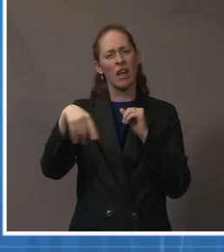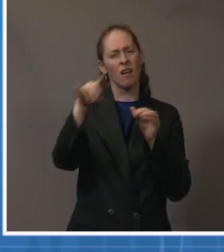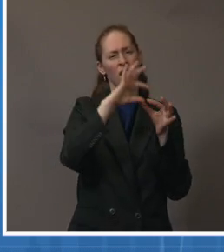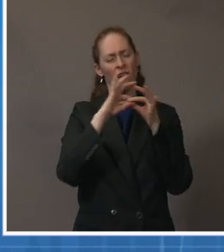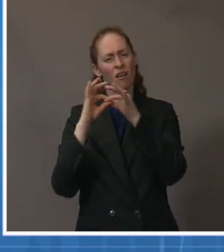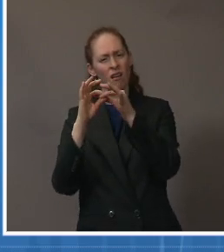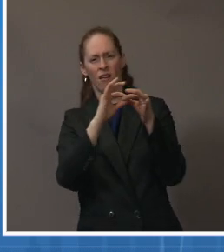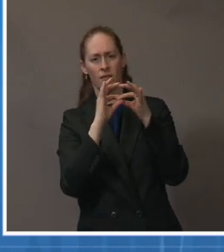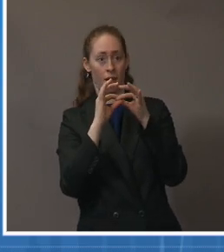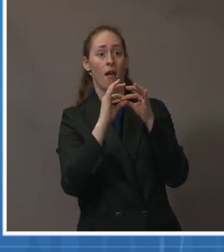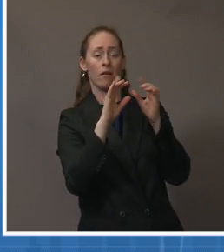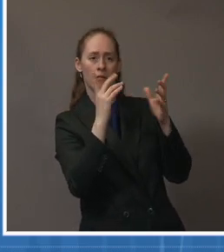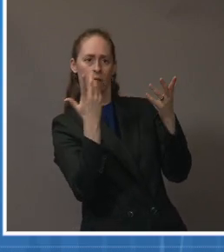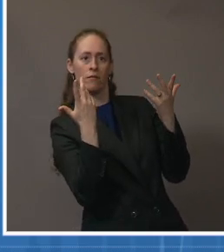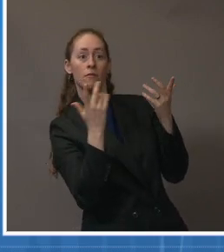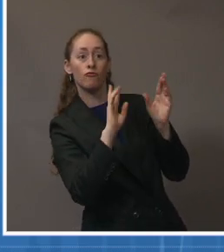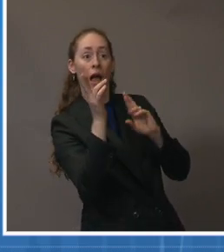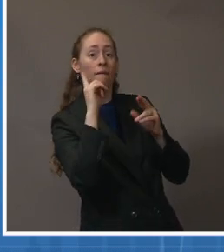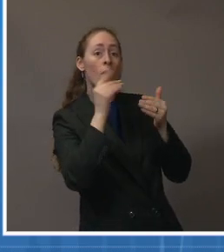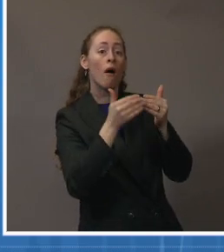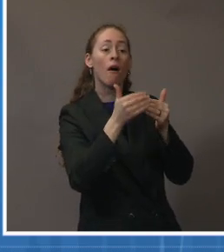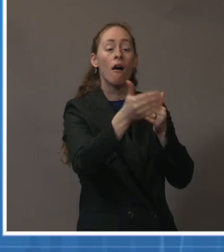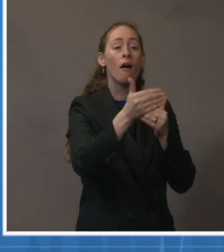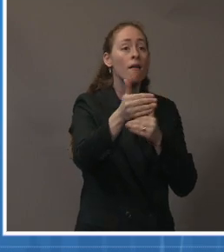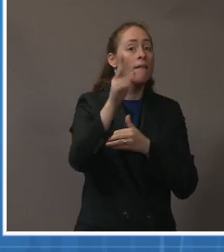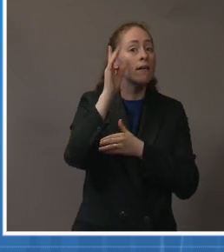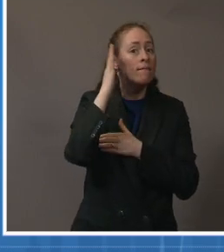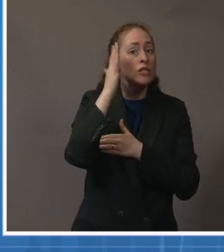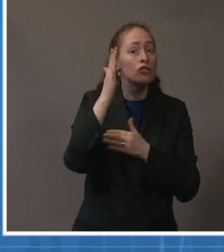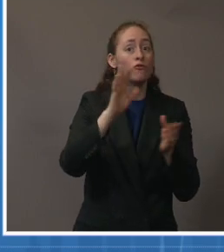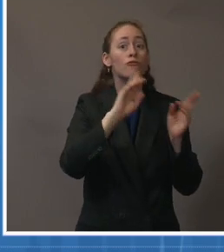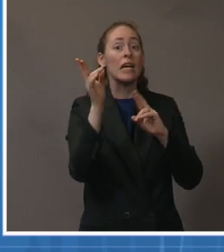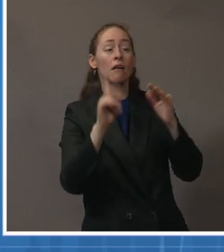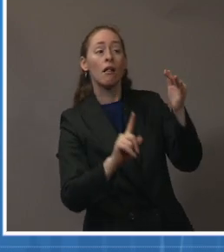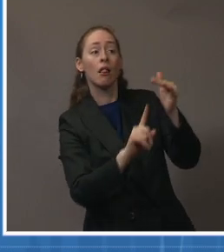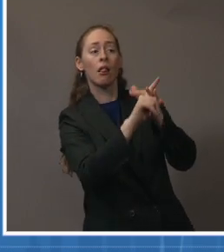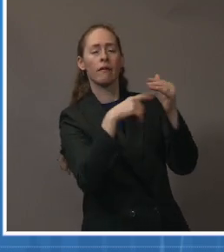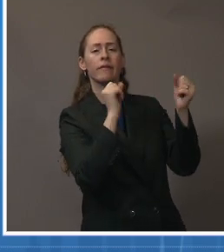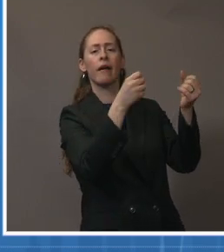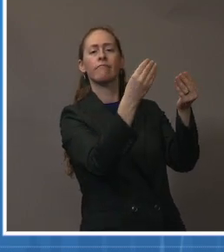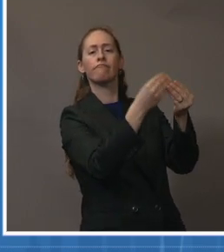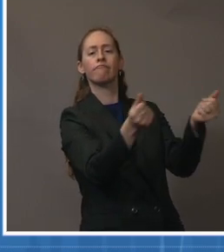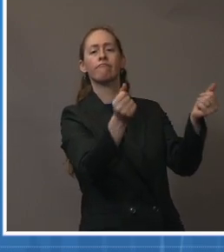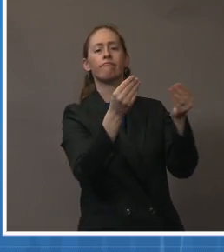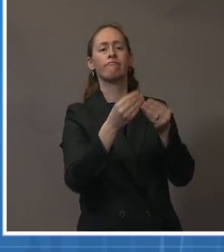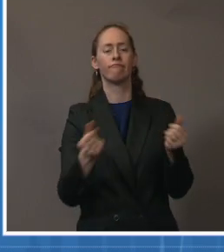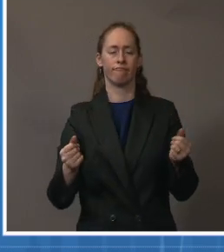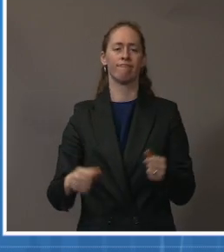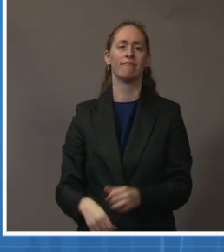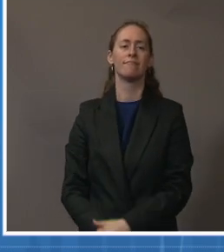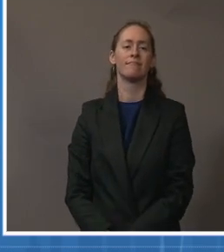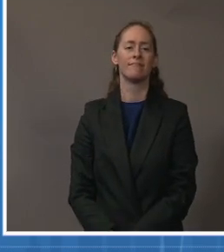but the next one and the one after that. As President Biden said in May, this is a unique moment in history,